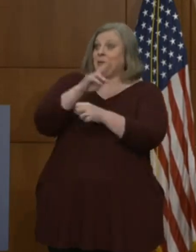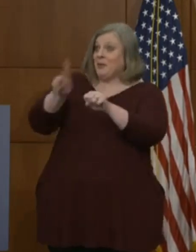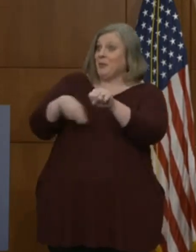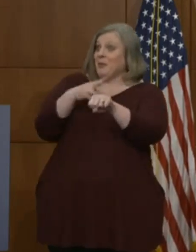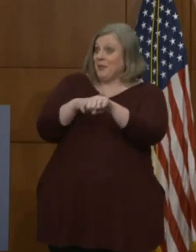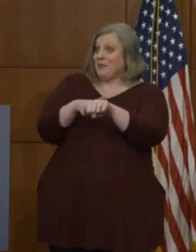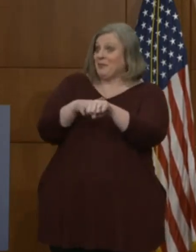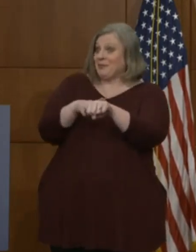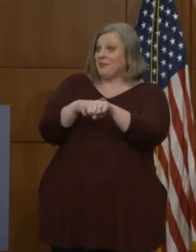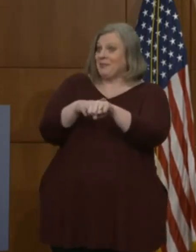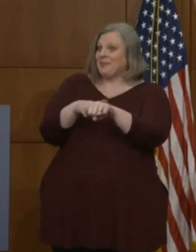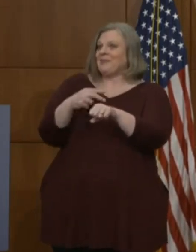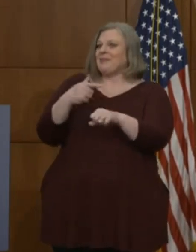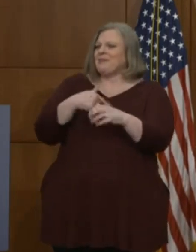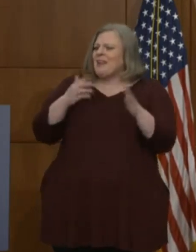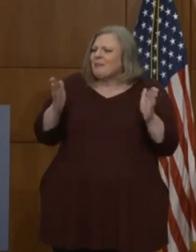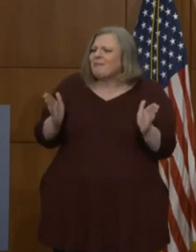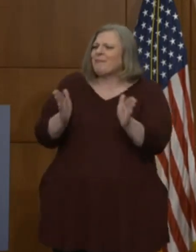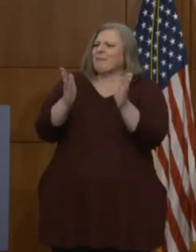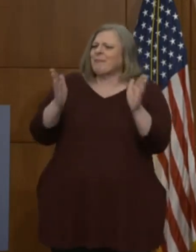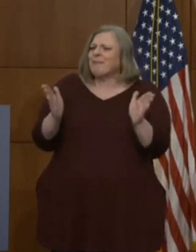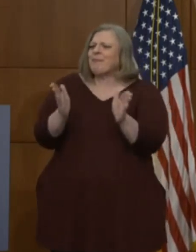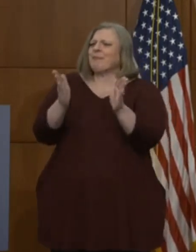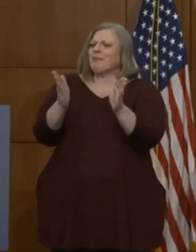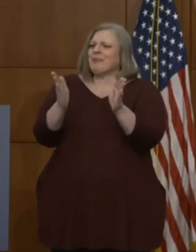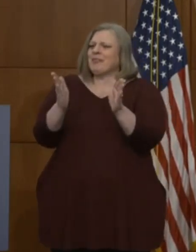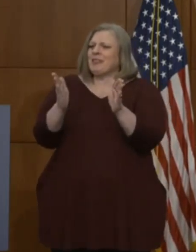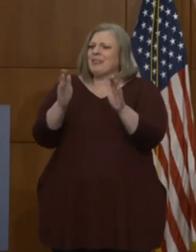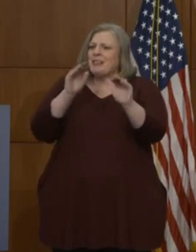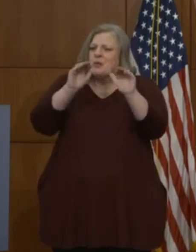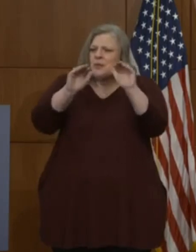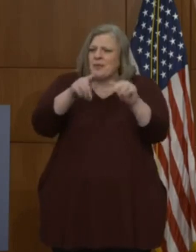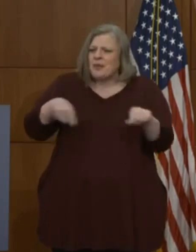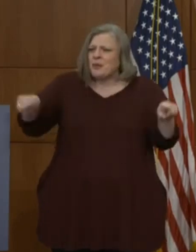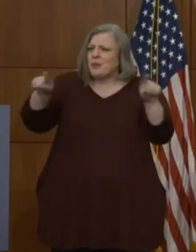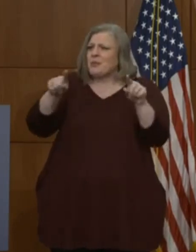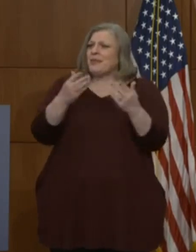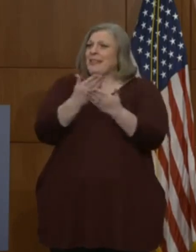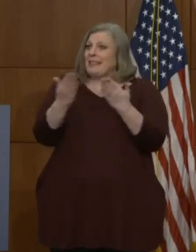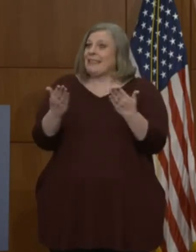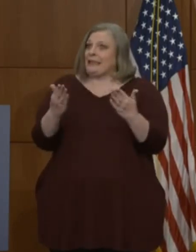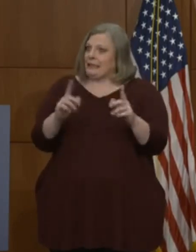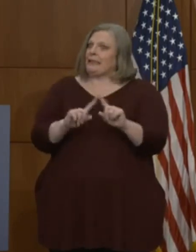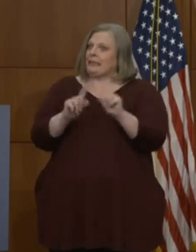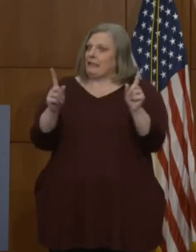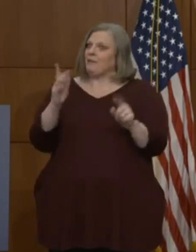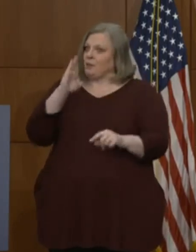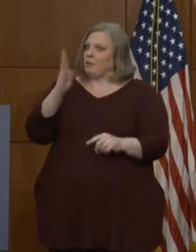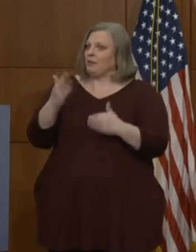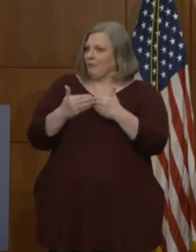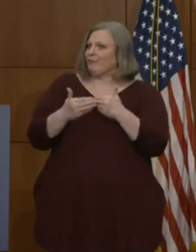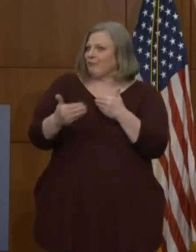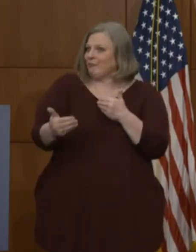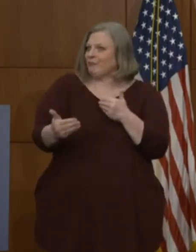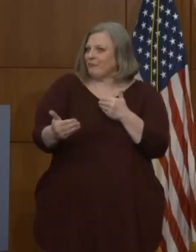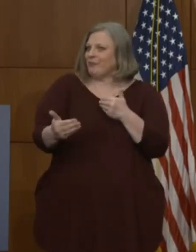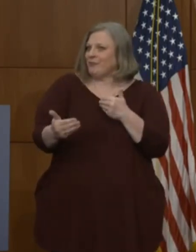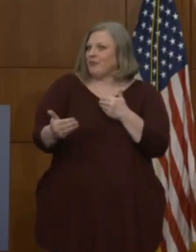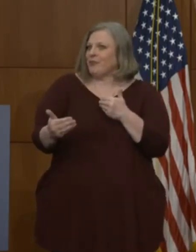WE RETURN TO OUR OUR NEW NORMAL- I WOULD JUST- ENCOURAGE NORMAL- I WOULD JUST- ENCOURAGE AND REMIND YOU THAT. THINGS AND REMIND YOU THAT. THINGS WILL BE DIFFERENT AS WE MOVE